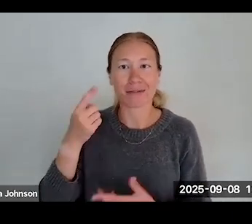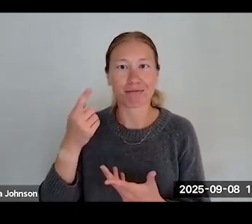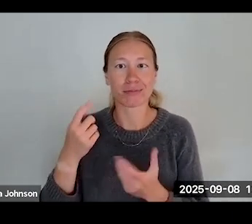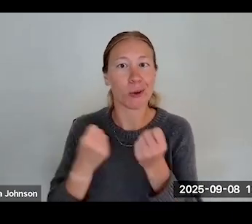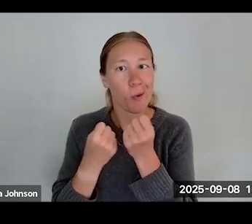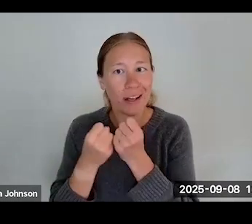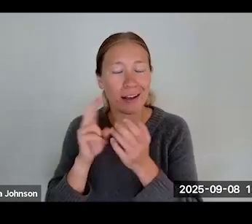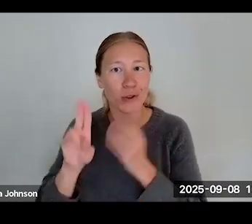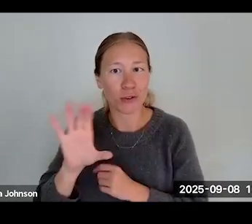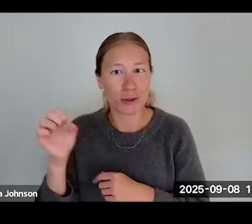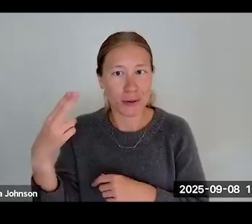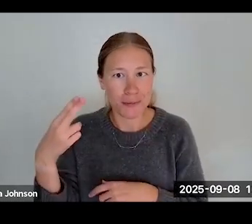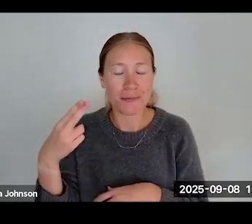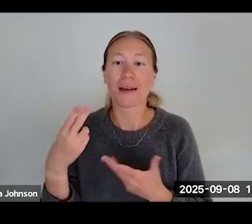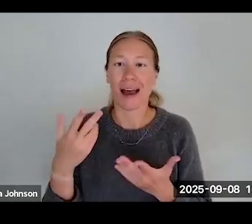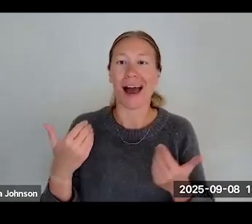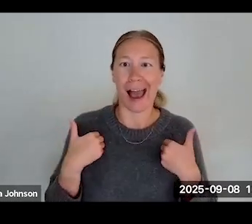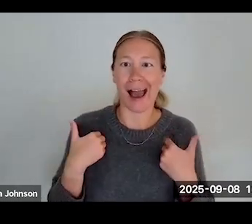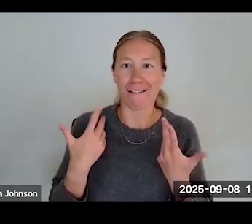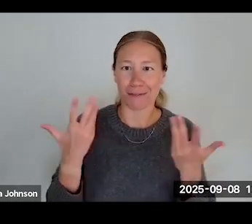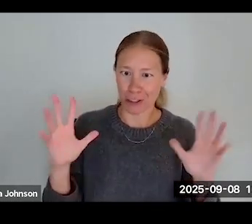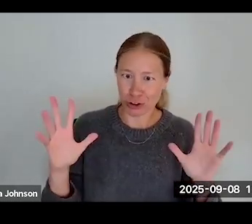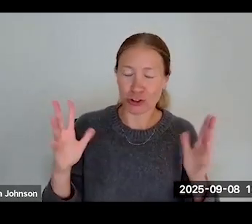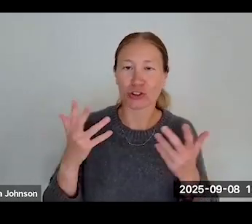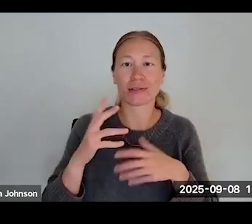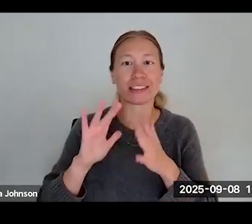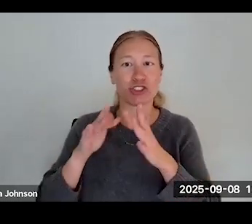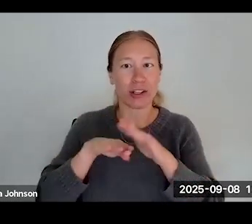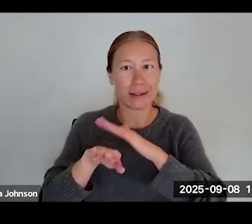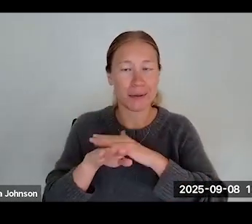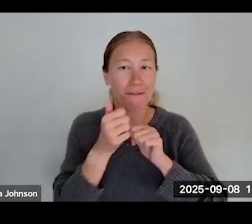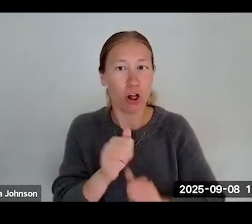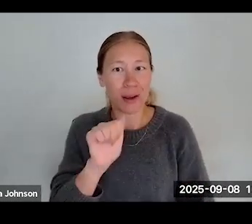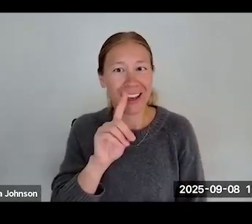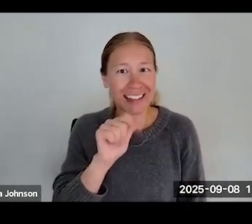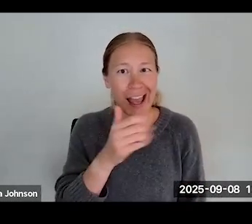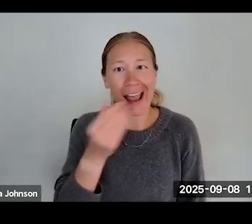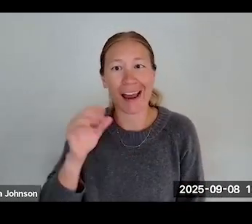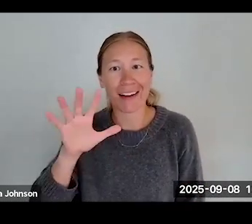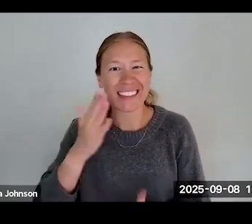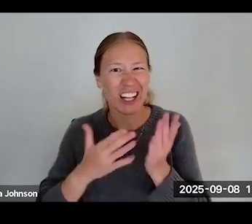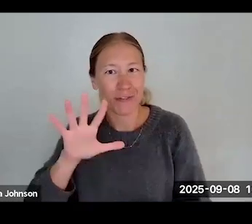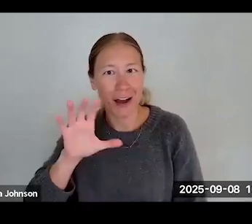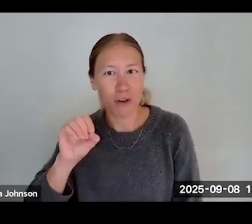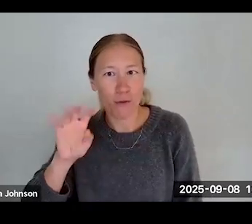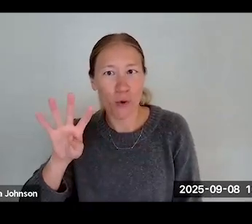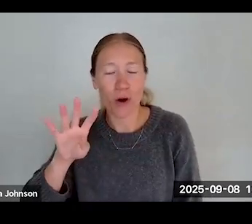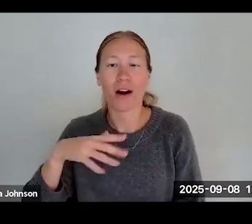have had digital accessibility obligations under the ADA and Sections 504 and 508 of the Rehabilitation Act